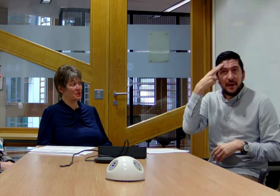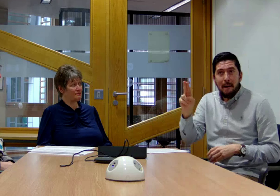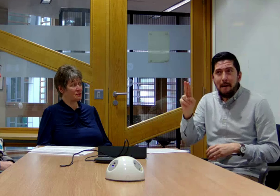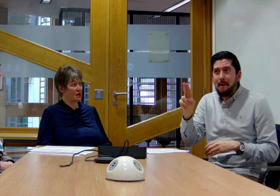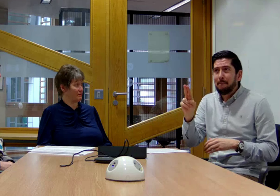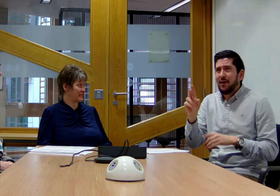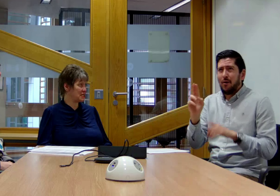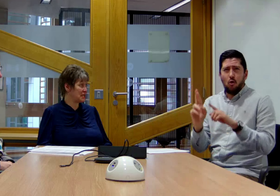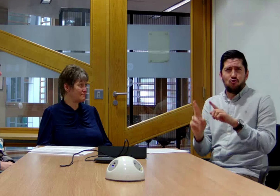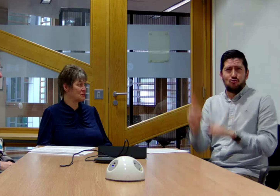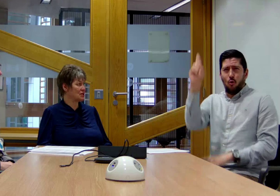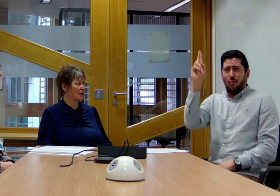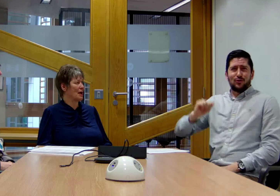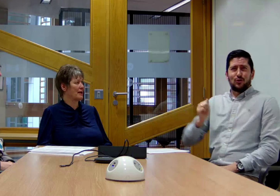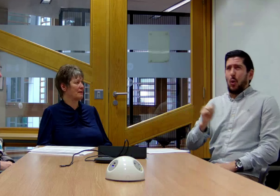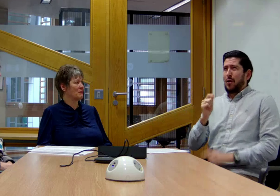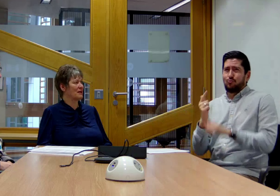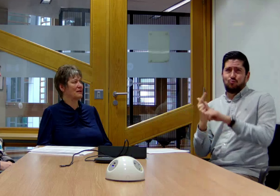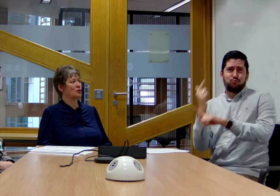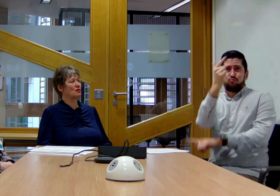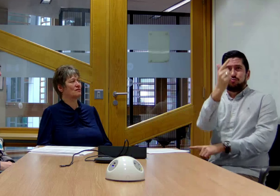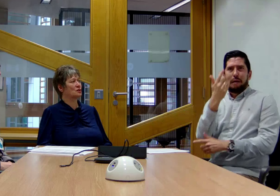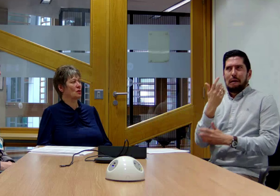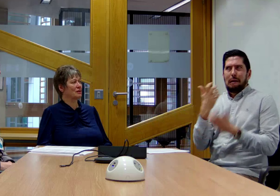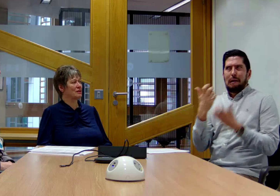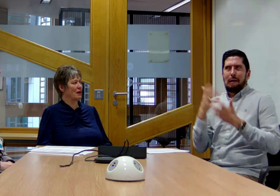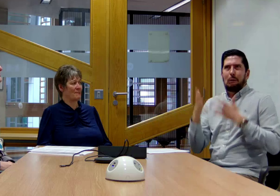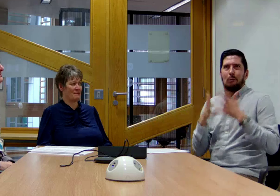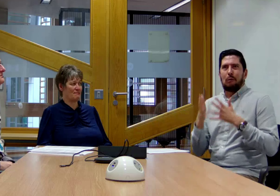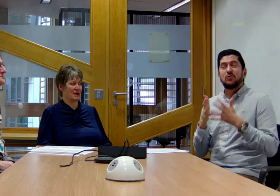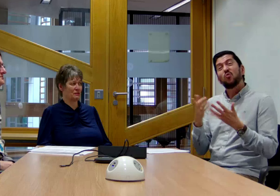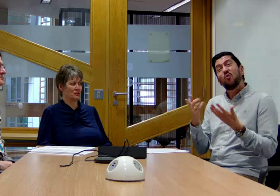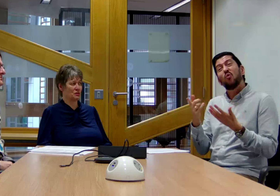But of course, there's also things like thinking about how to fingerspell people s names and